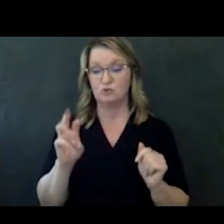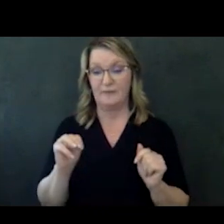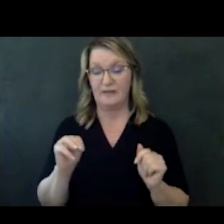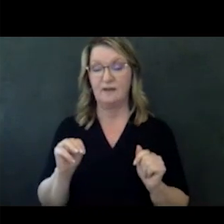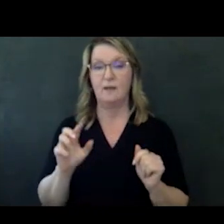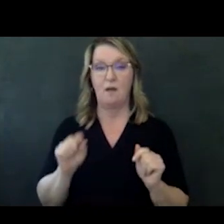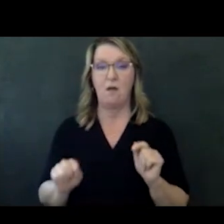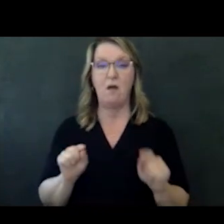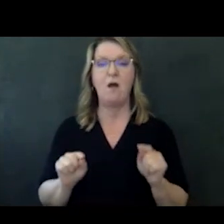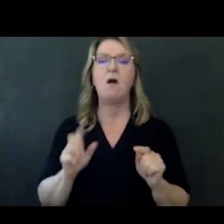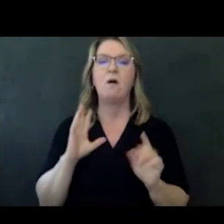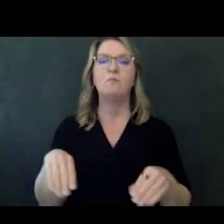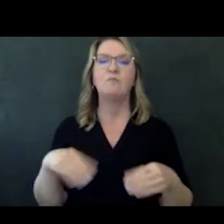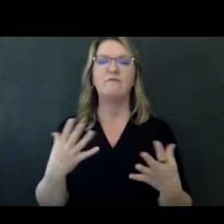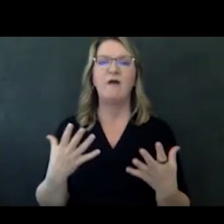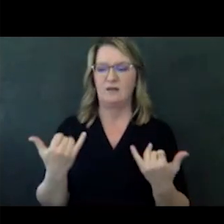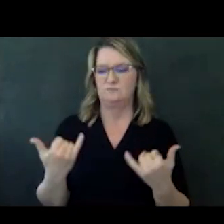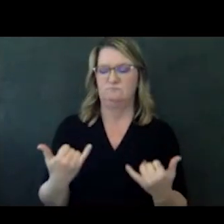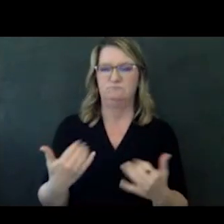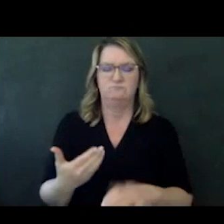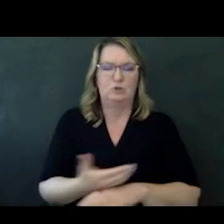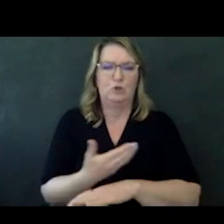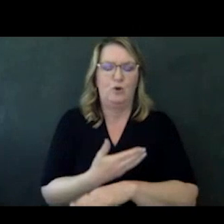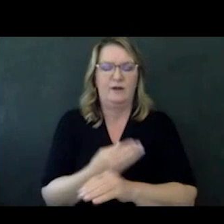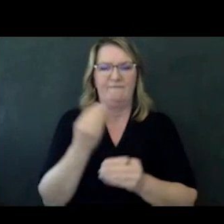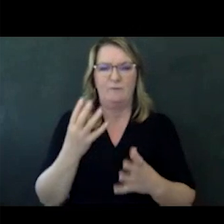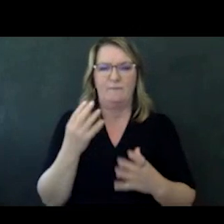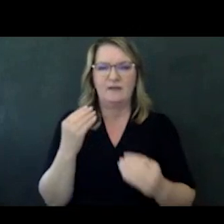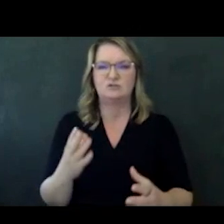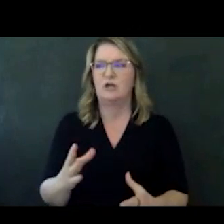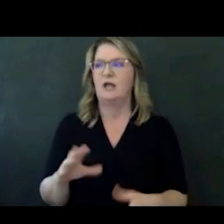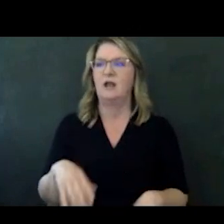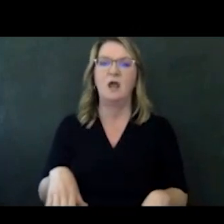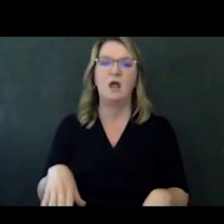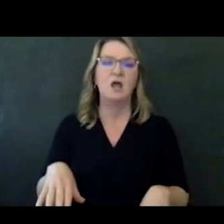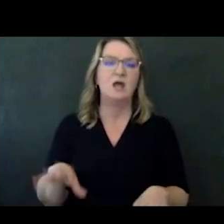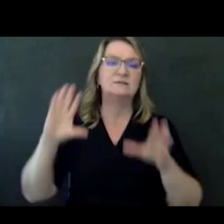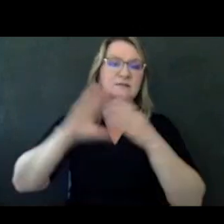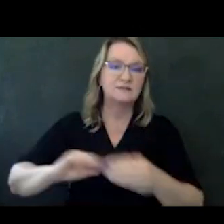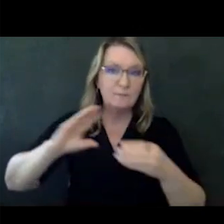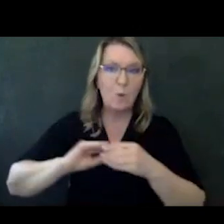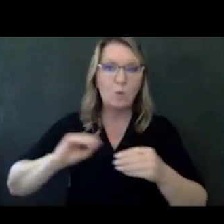it provides up-to-date information, testimonials, and resources that facilitate ongoing outreach and